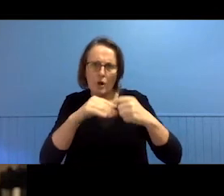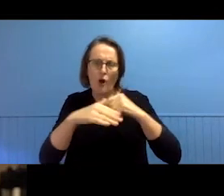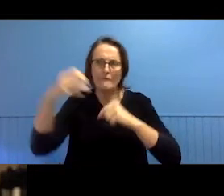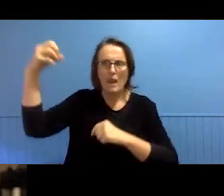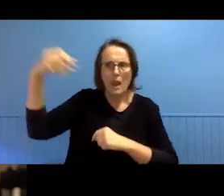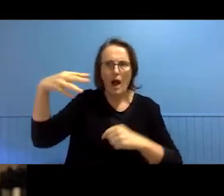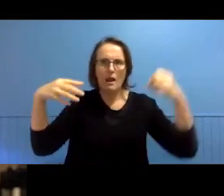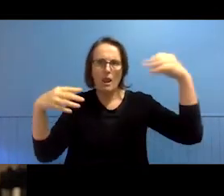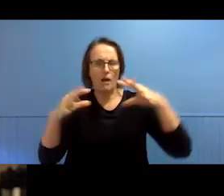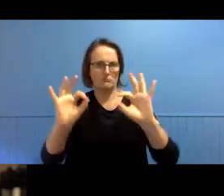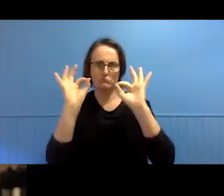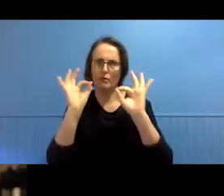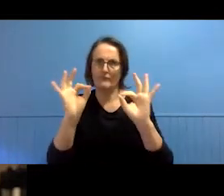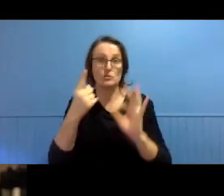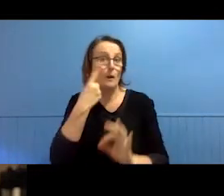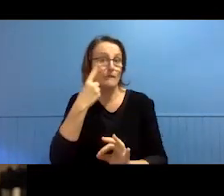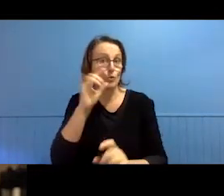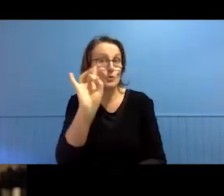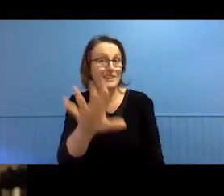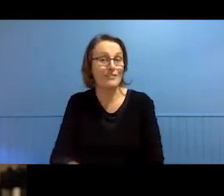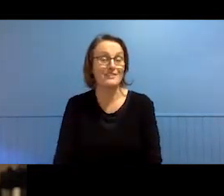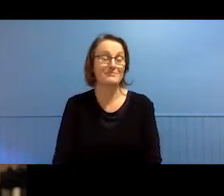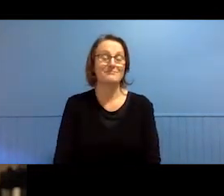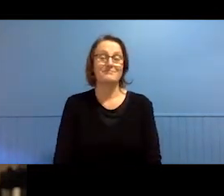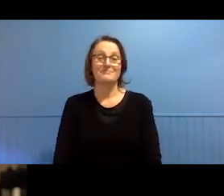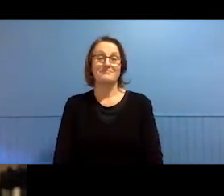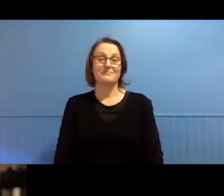great one and feel free to check it out because it's a great guide. So